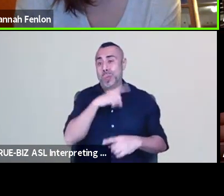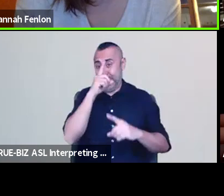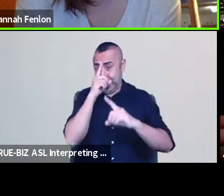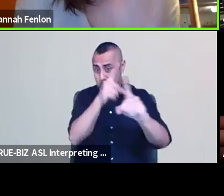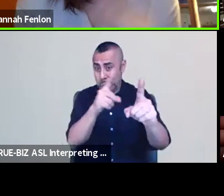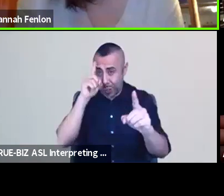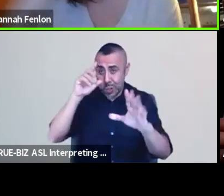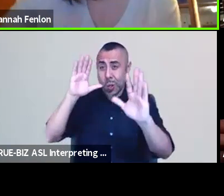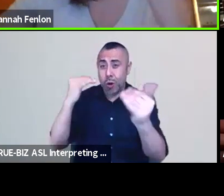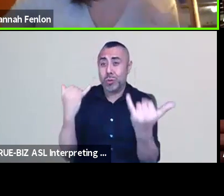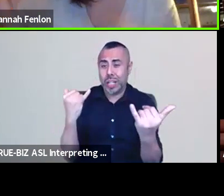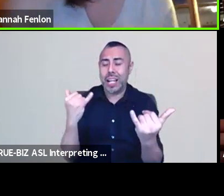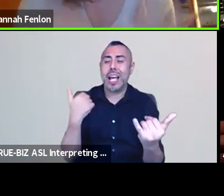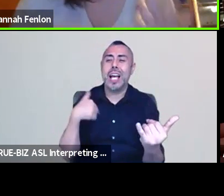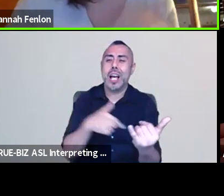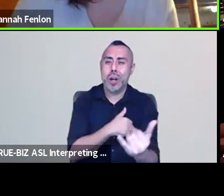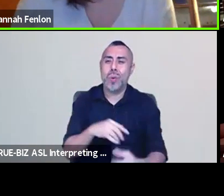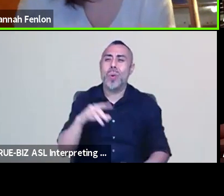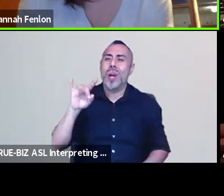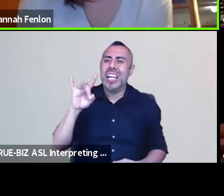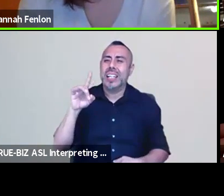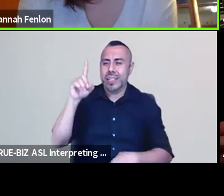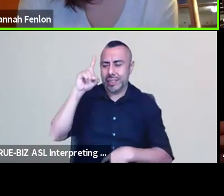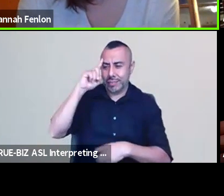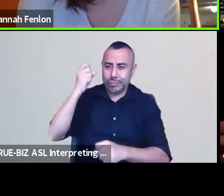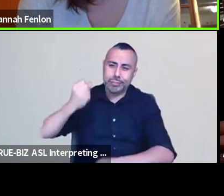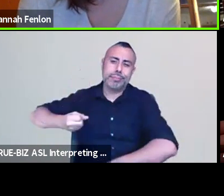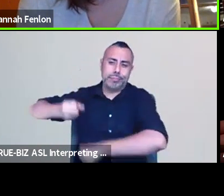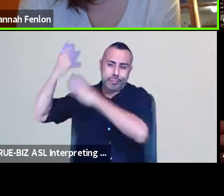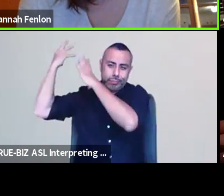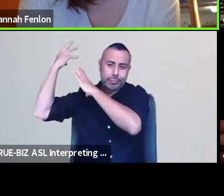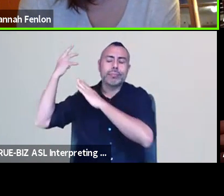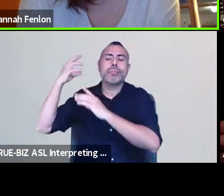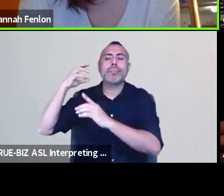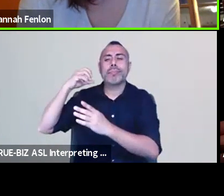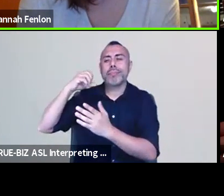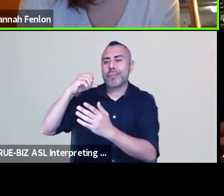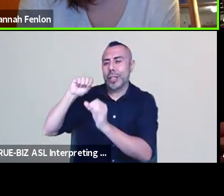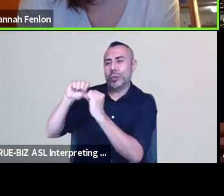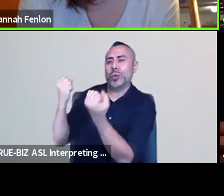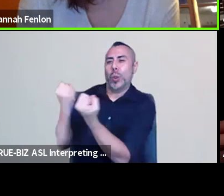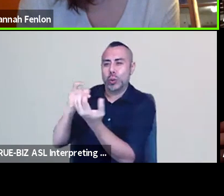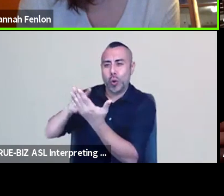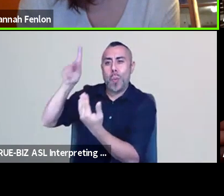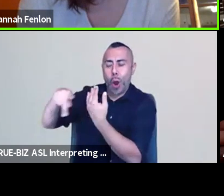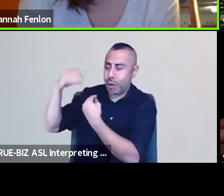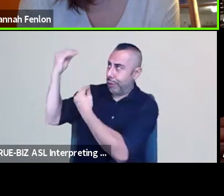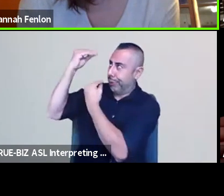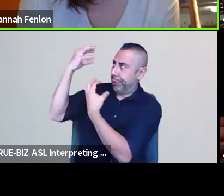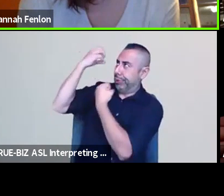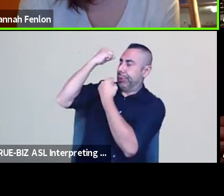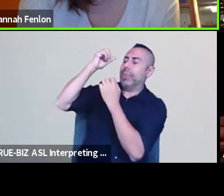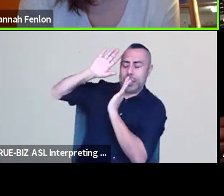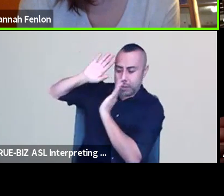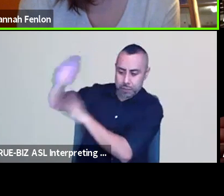towards undoing the unlearning of that social programming. The work you all are doing as individual artists